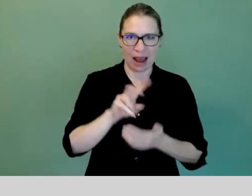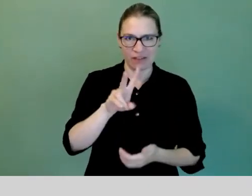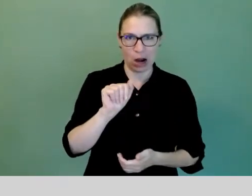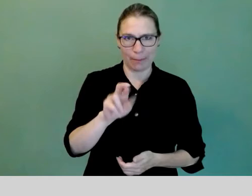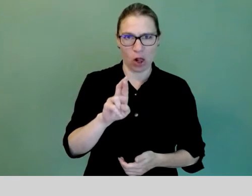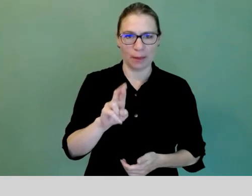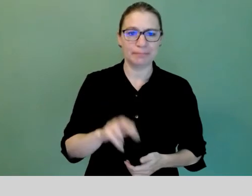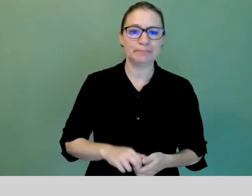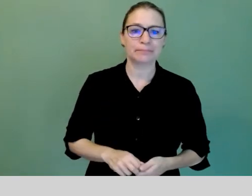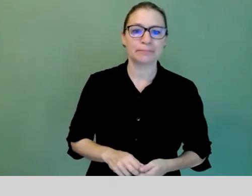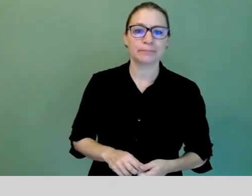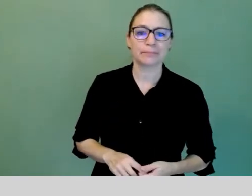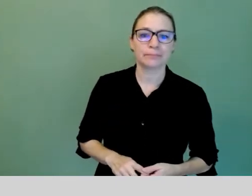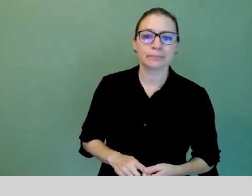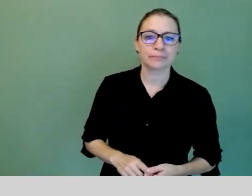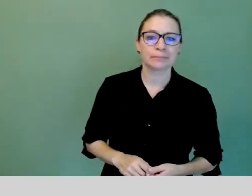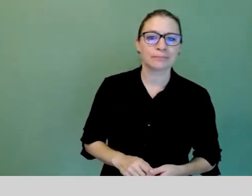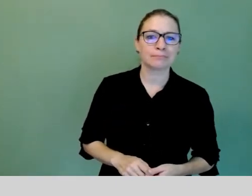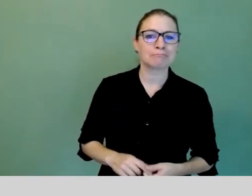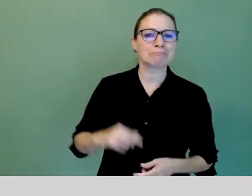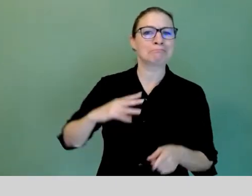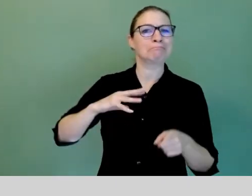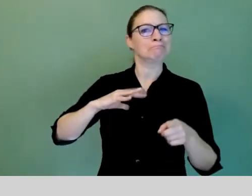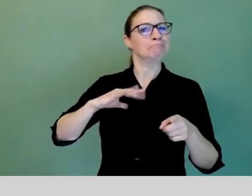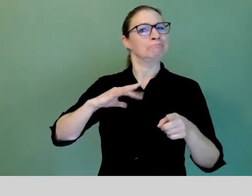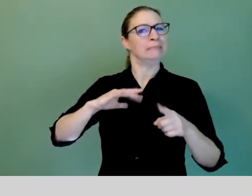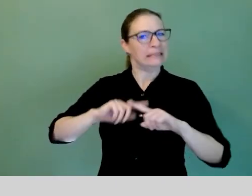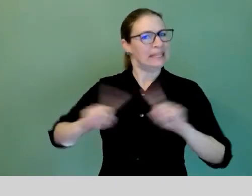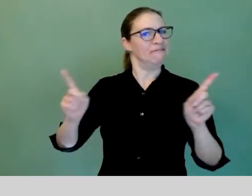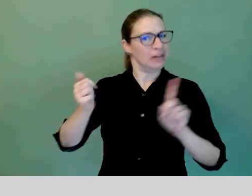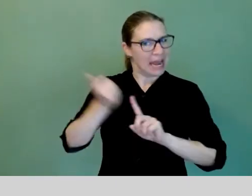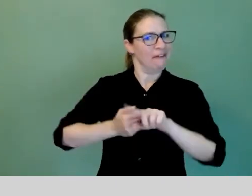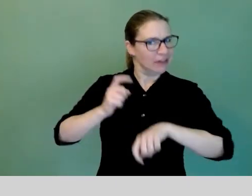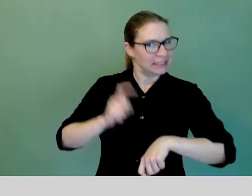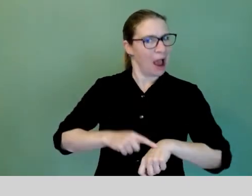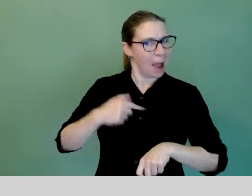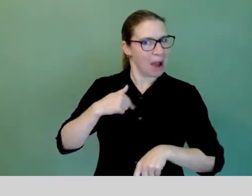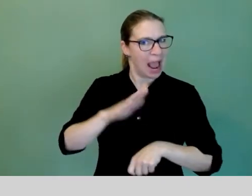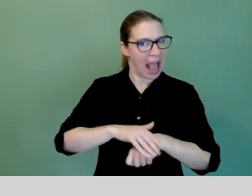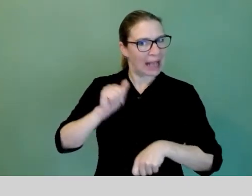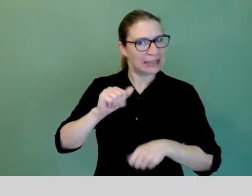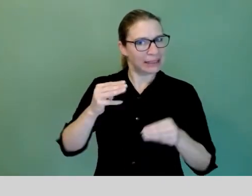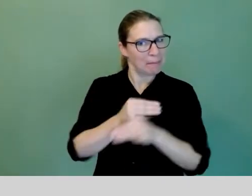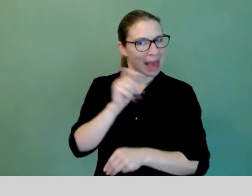The idea is that the value is different every time you access math.pi.